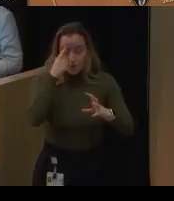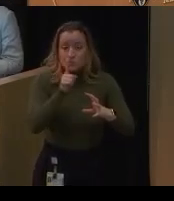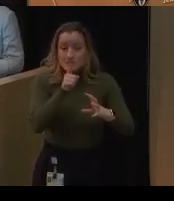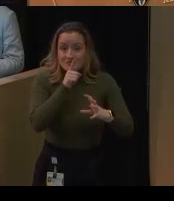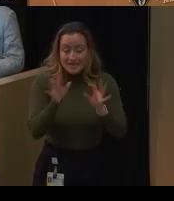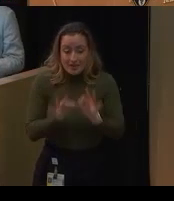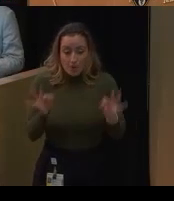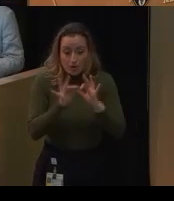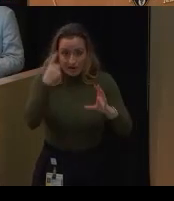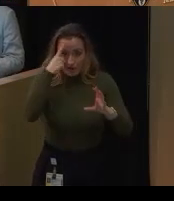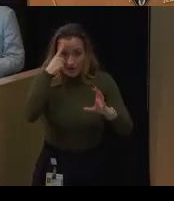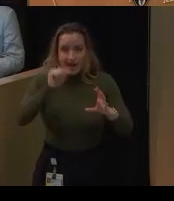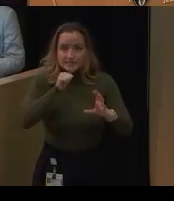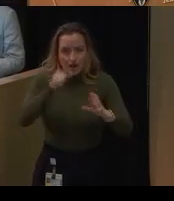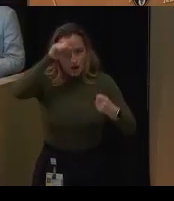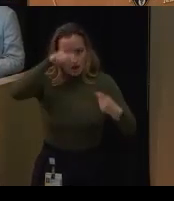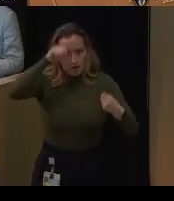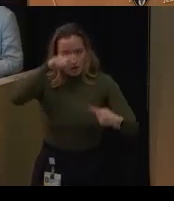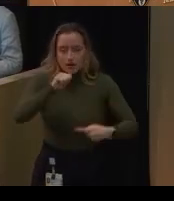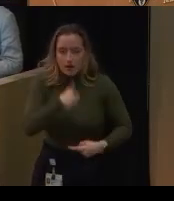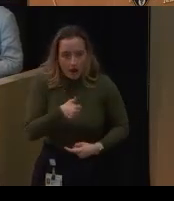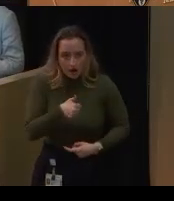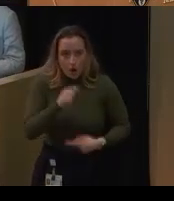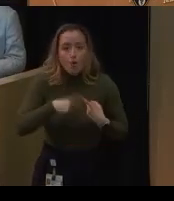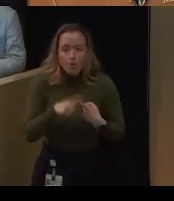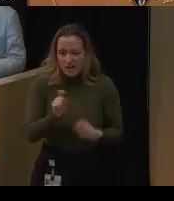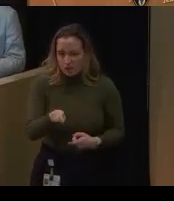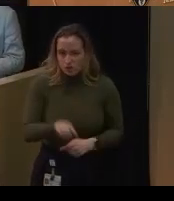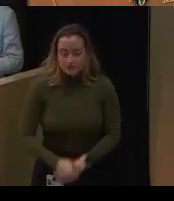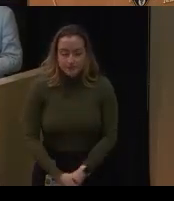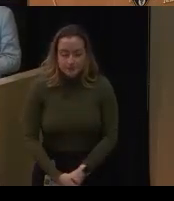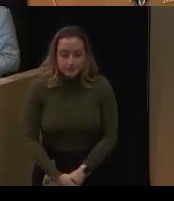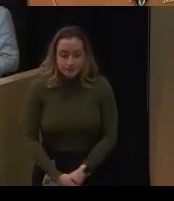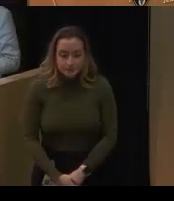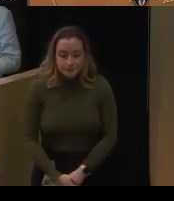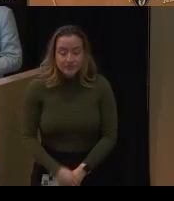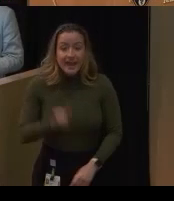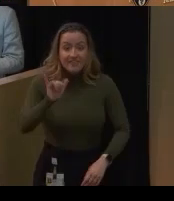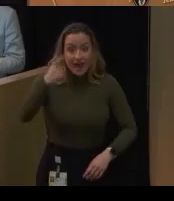coming online precisely during those moments when it should and that might be contributing